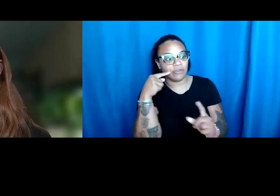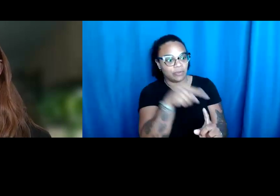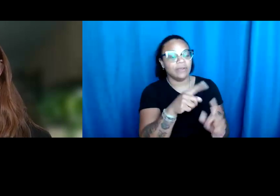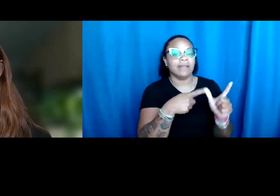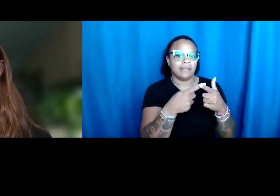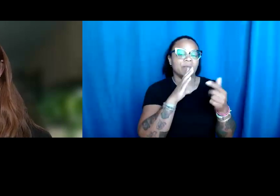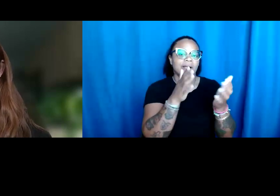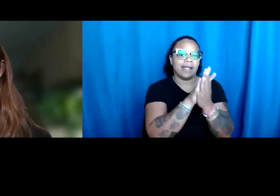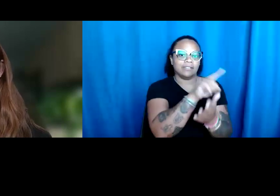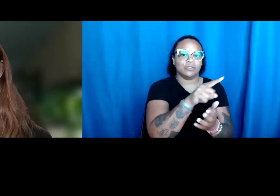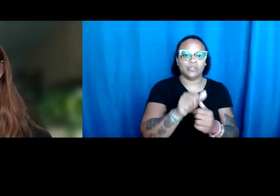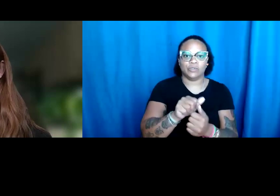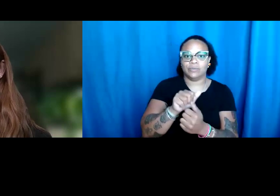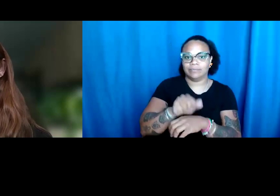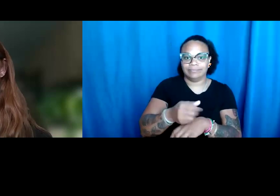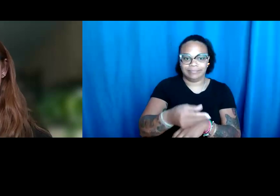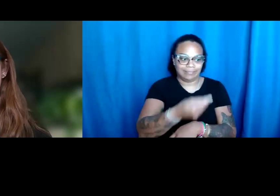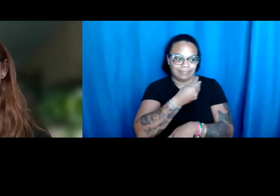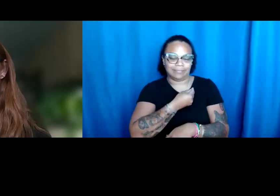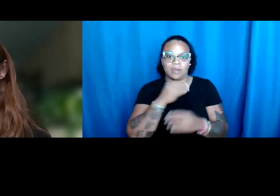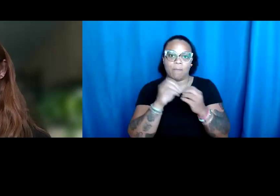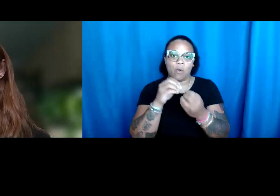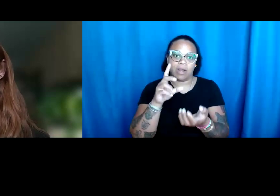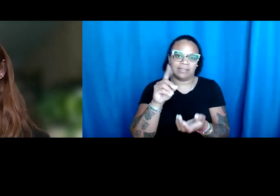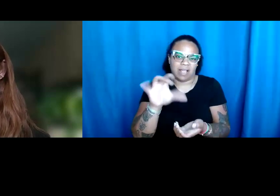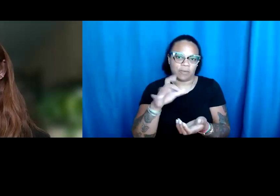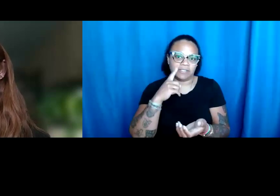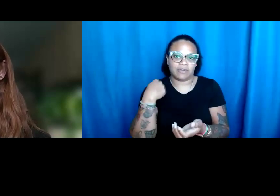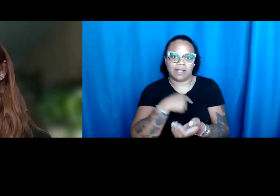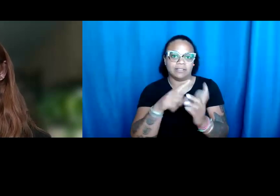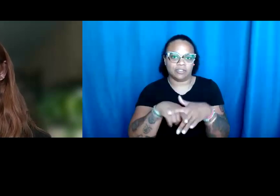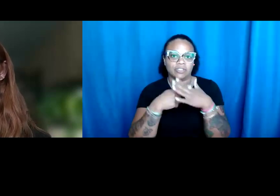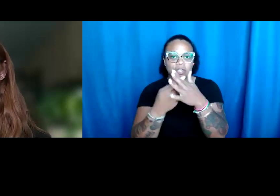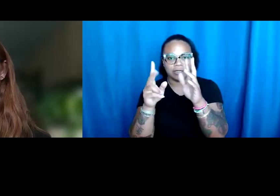set of documents for us to begin our underwriting and review.